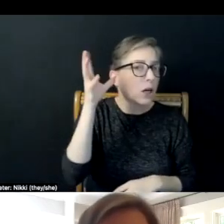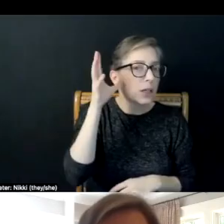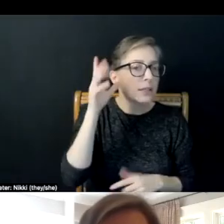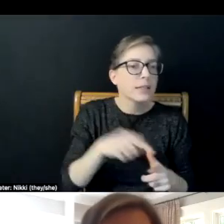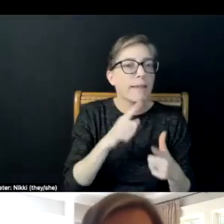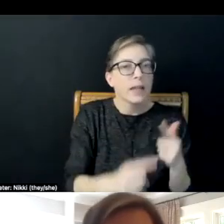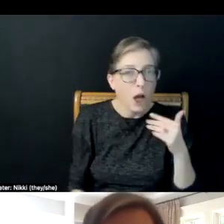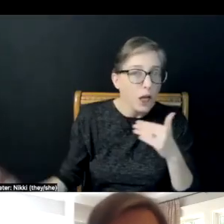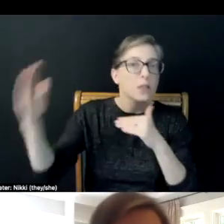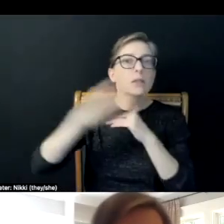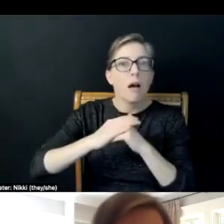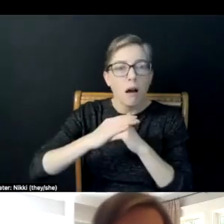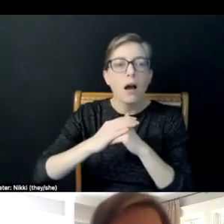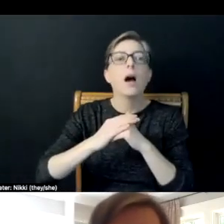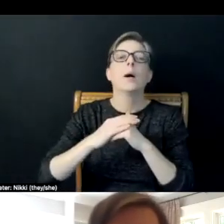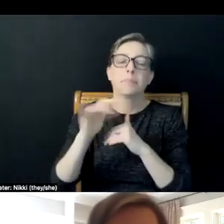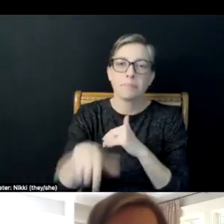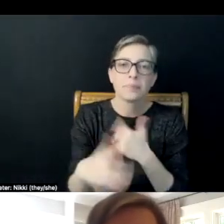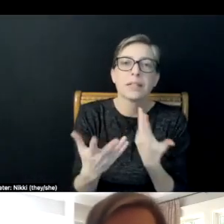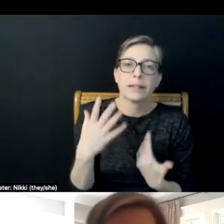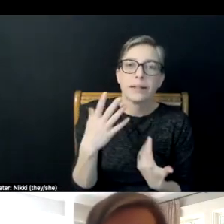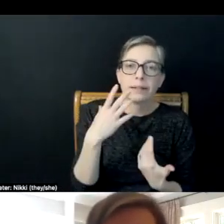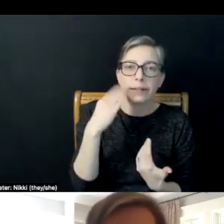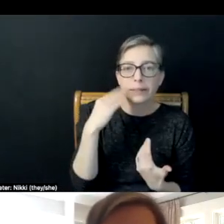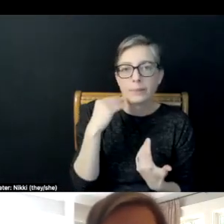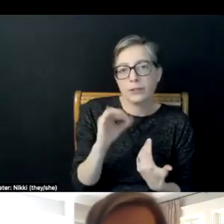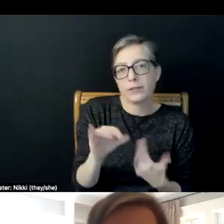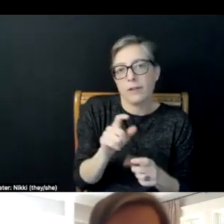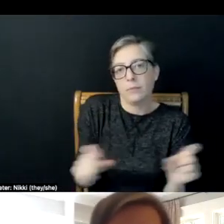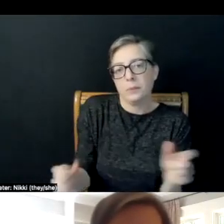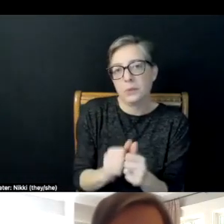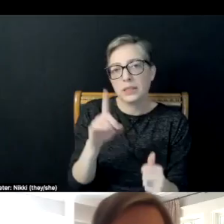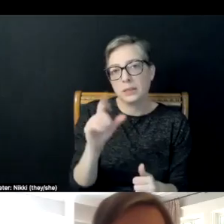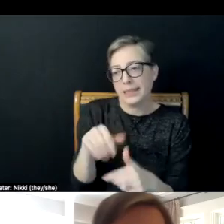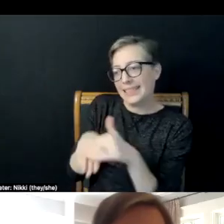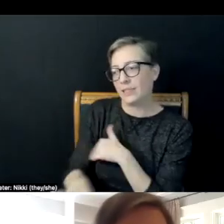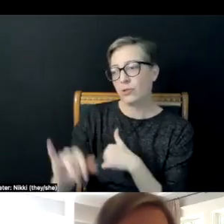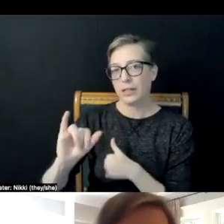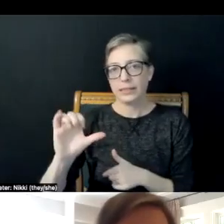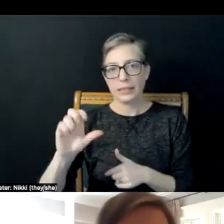I think, of individuals who have a disability entering into the NICU as parents. Next slide, please.